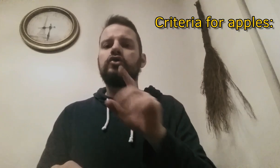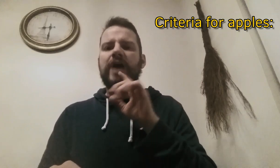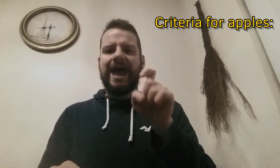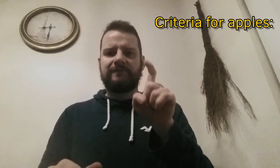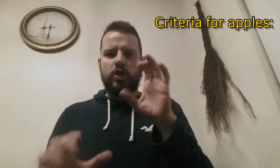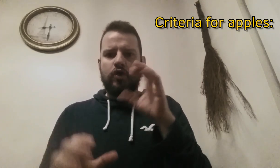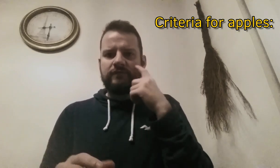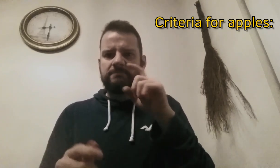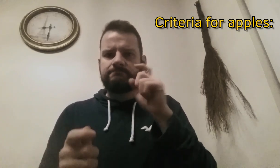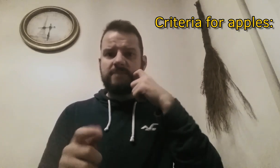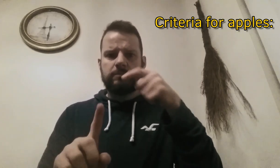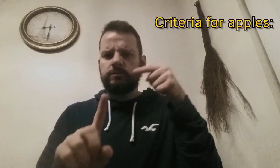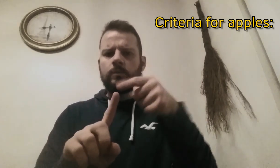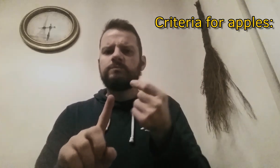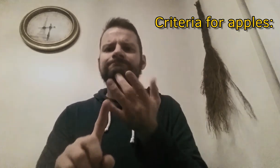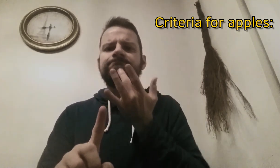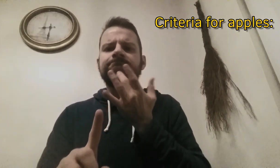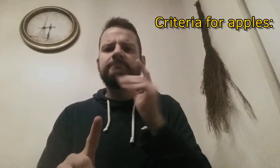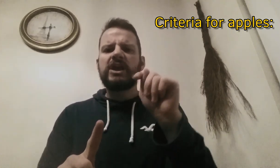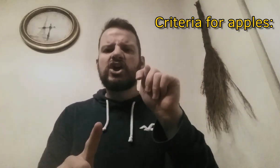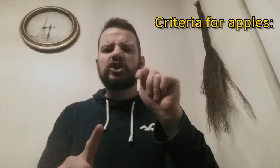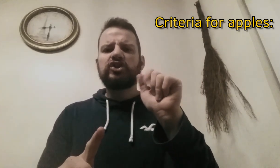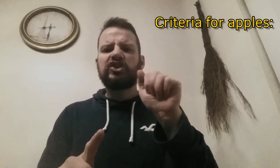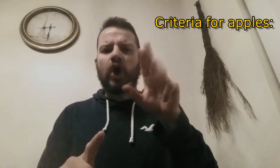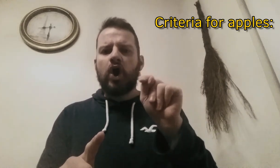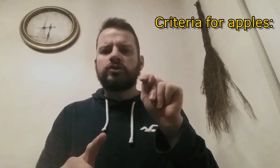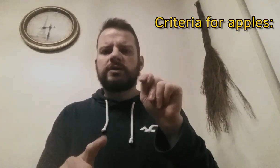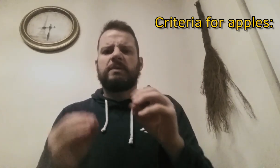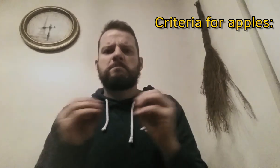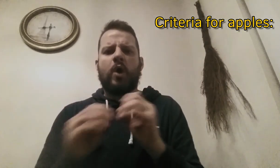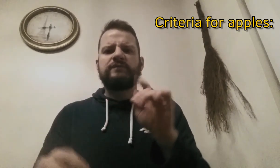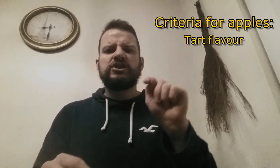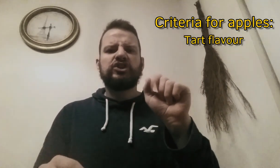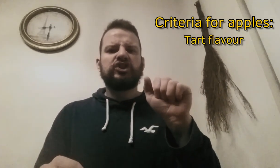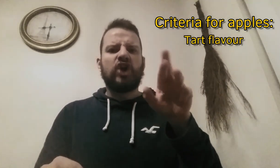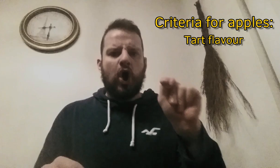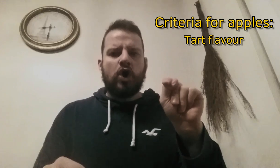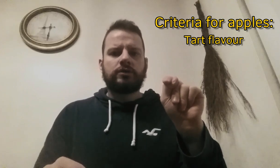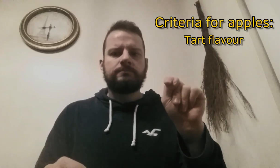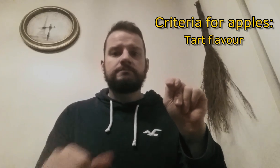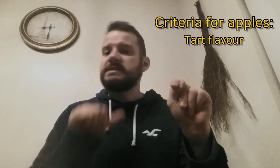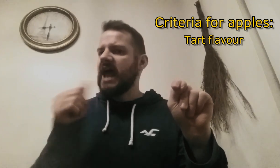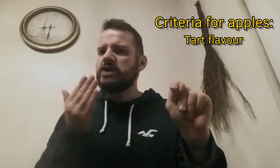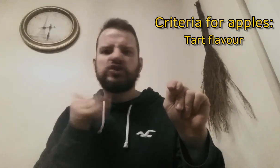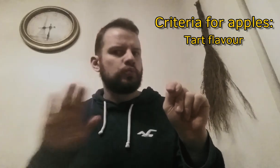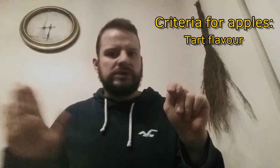The flavour has to be very sharp and tart. Not sweet.